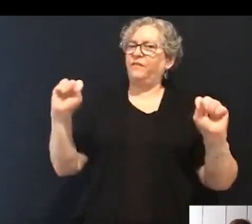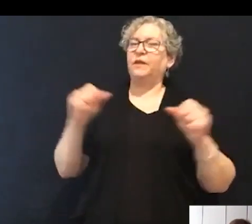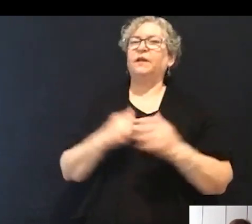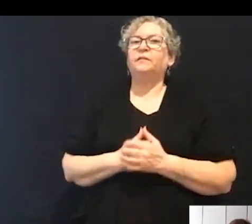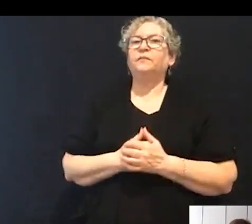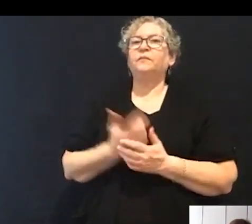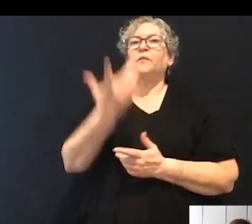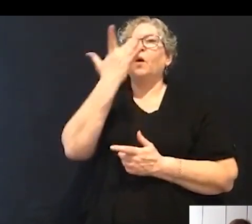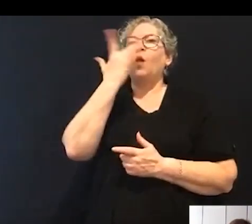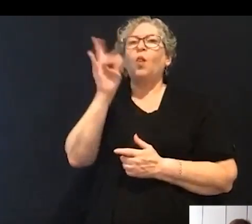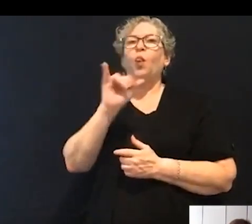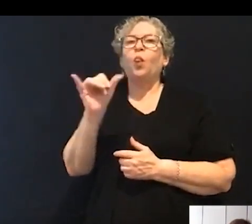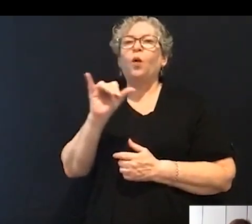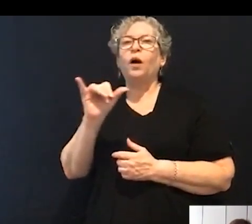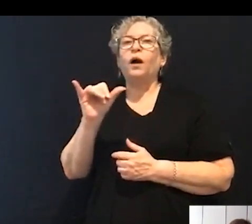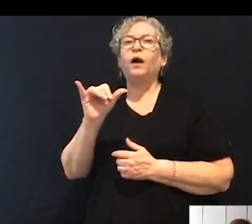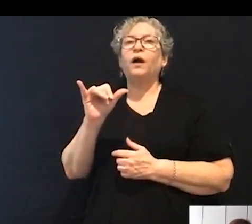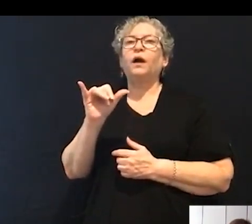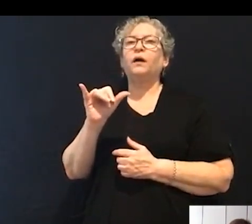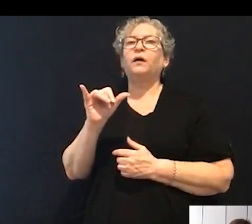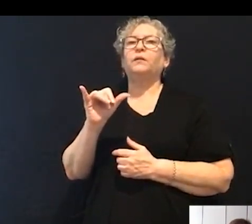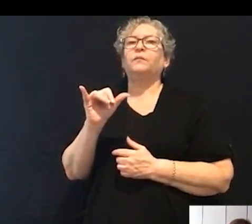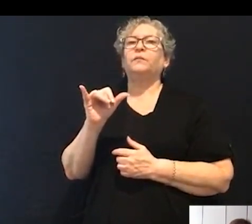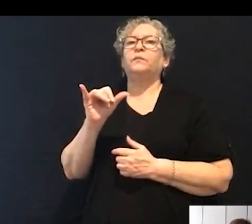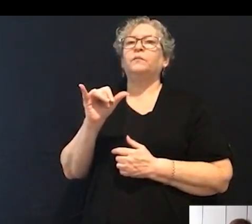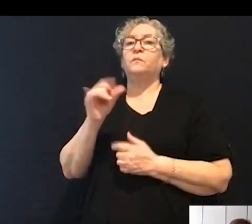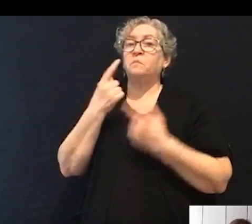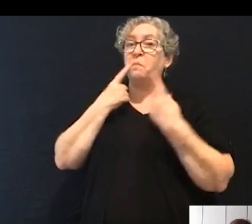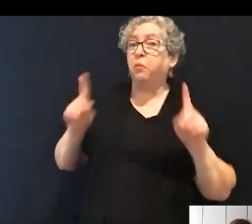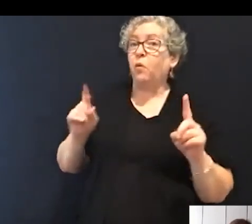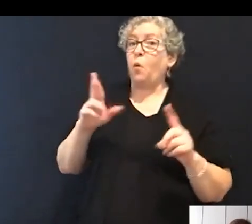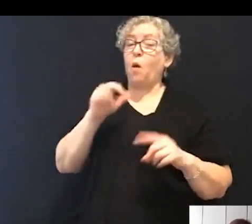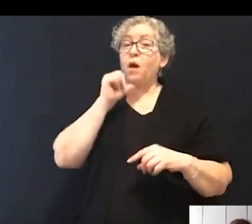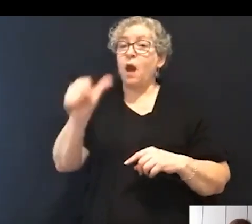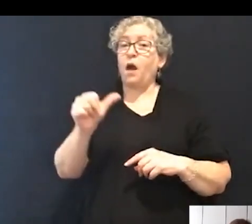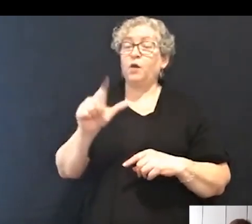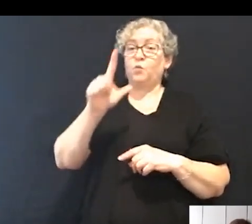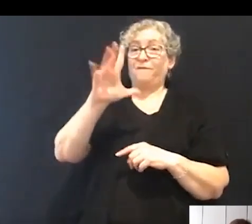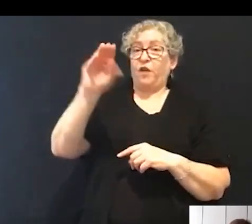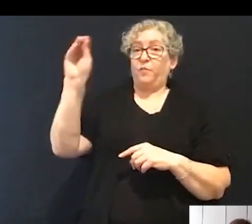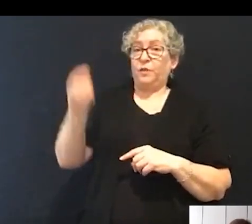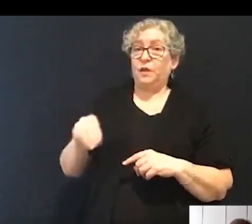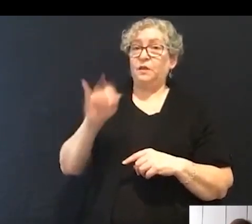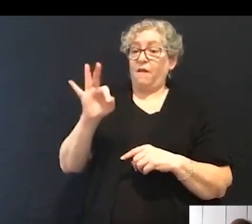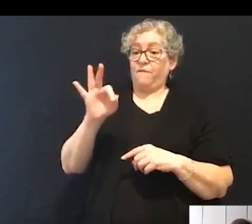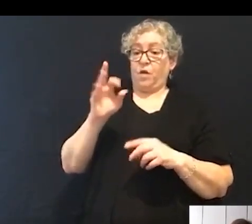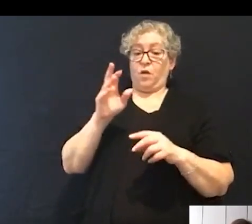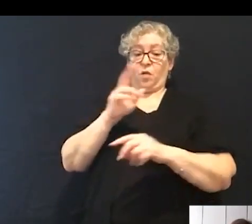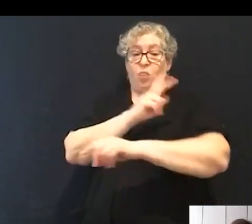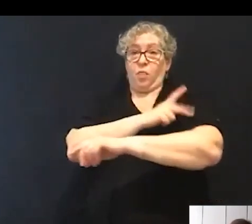how did the efficacy look? So 25% of treated subjects were defined